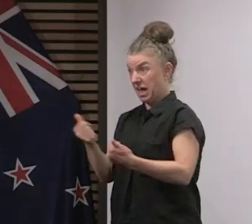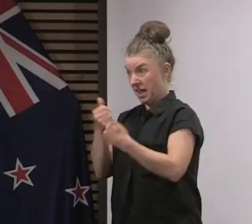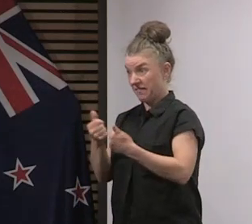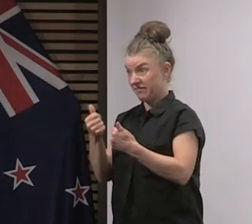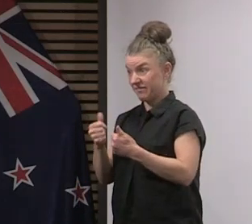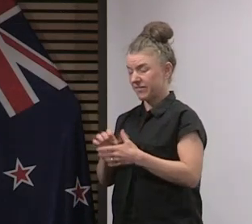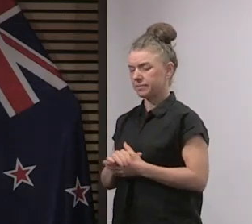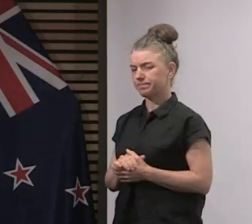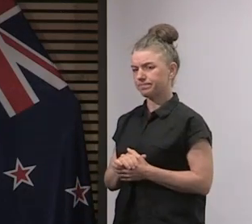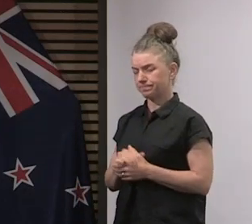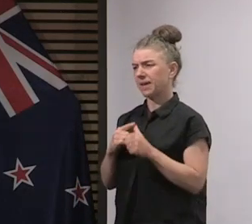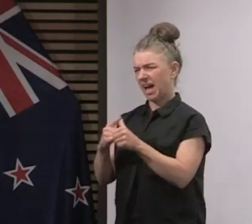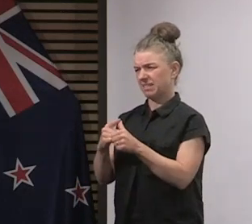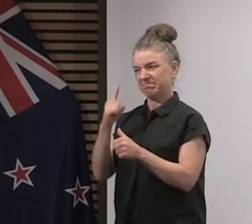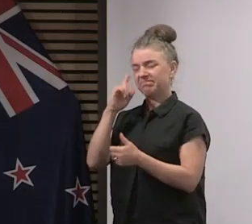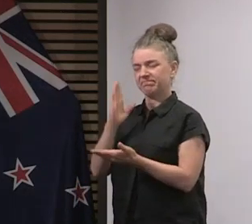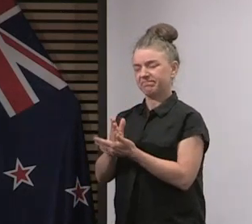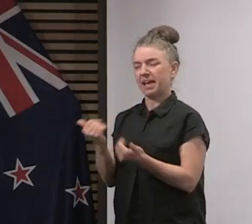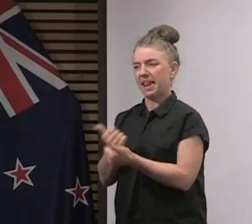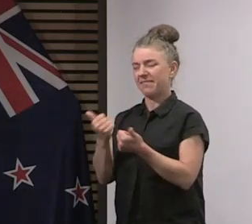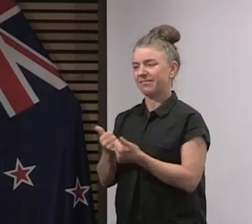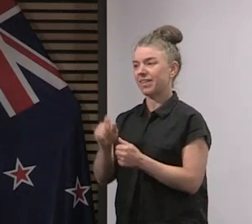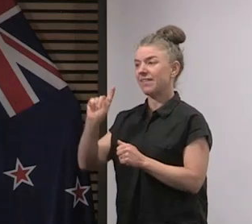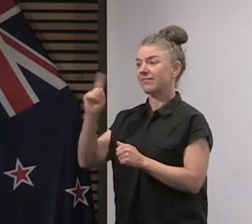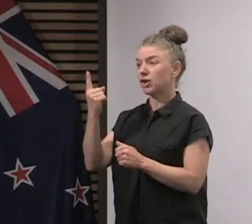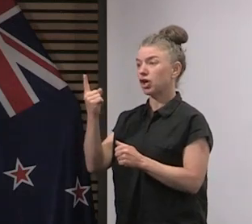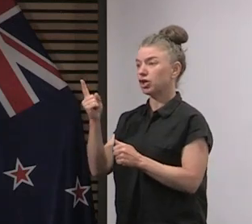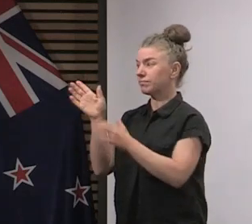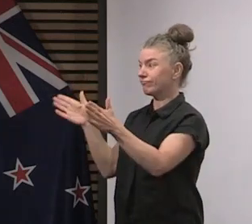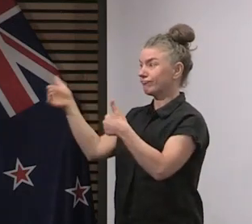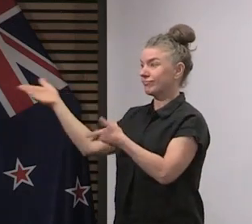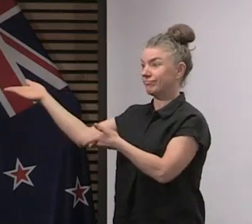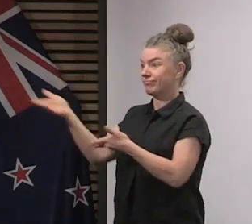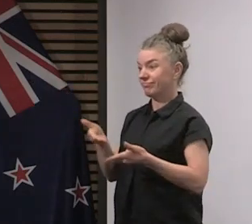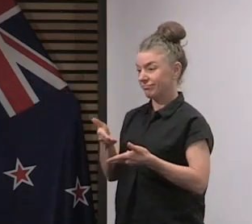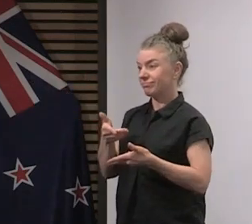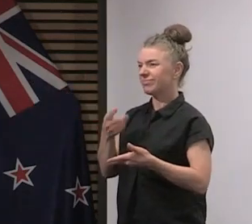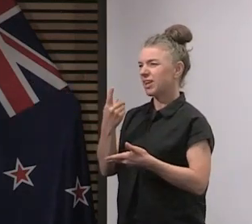the demand you have seen early